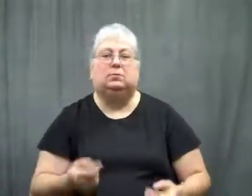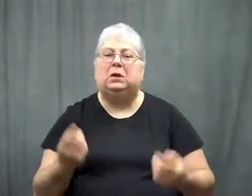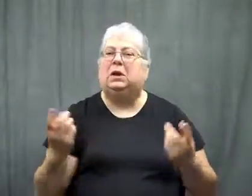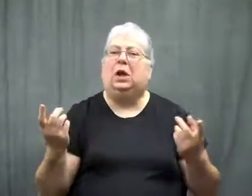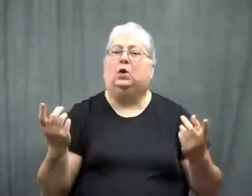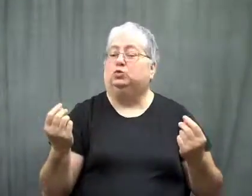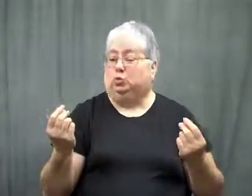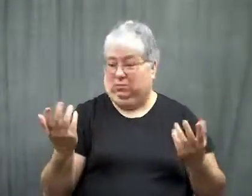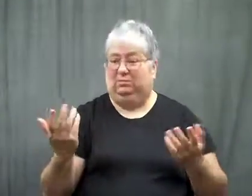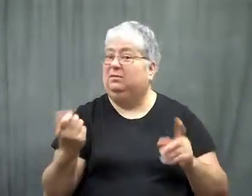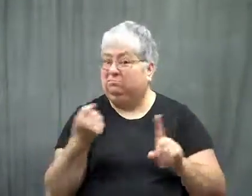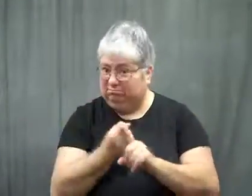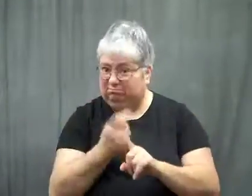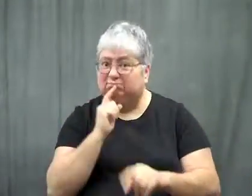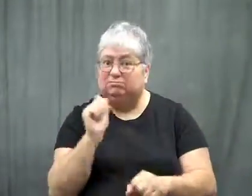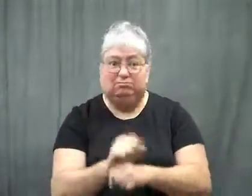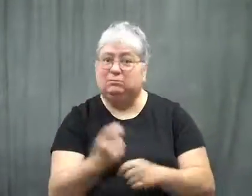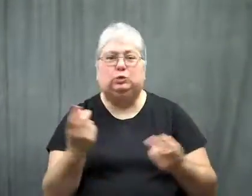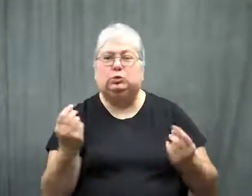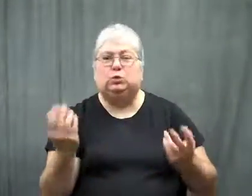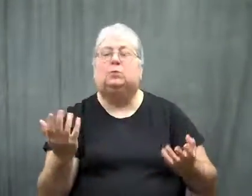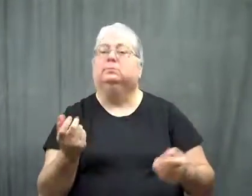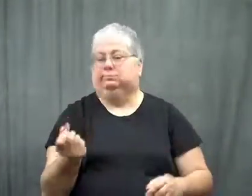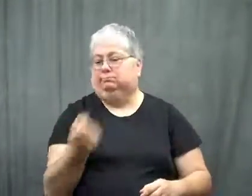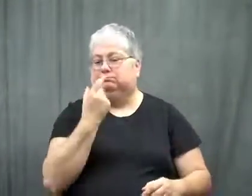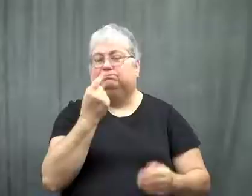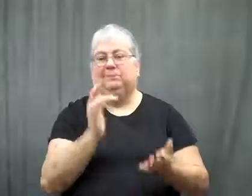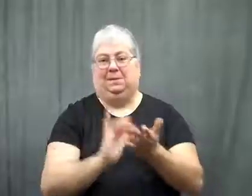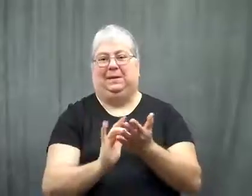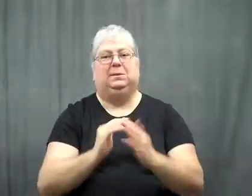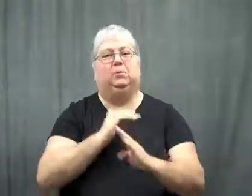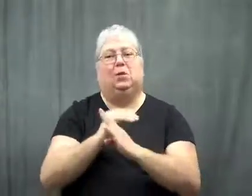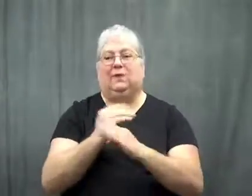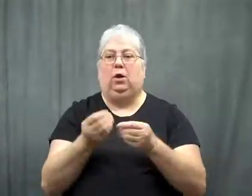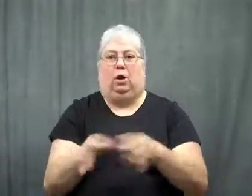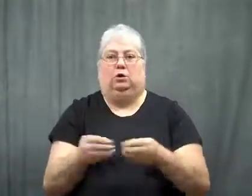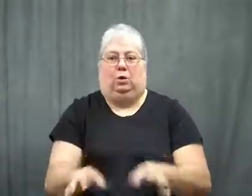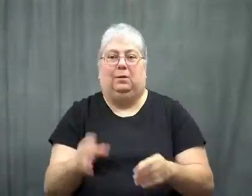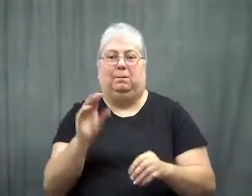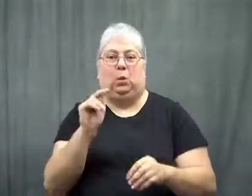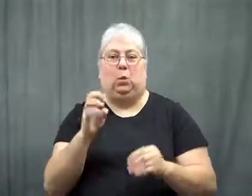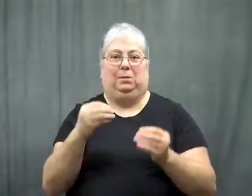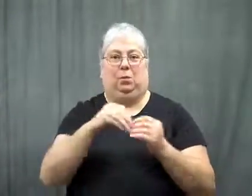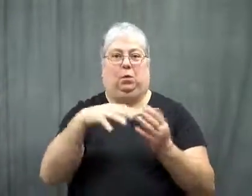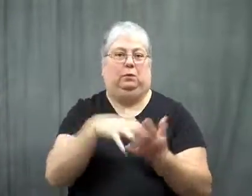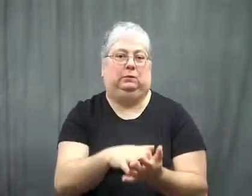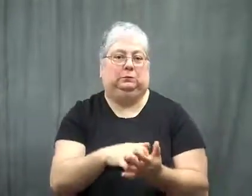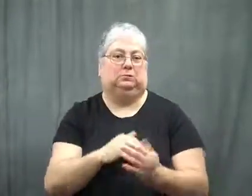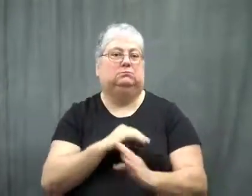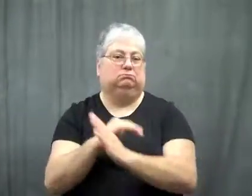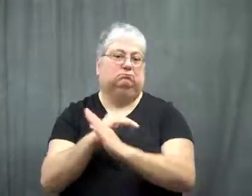You may need to take medication to prevent further loss of bone.